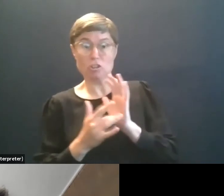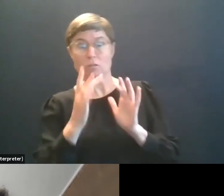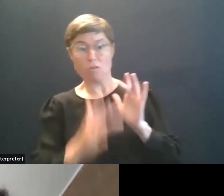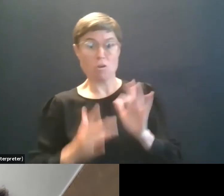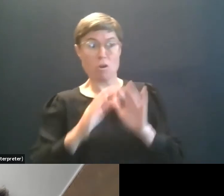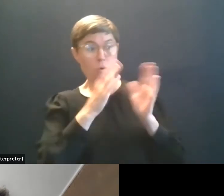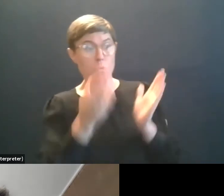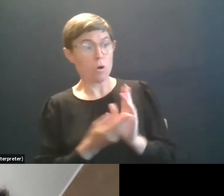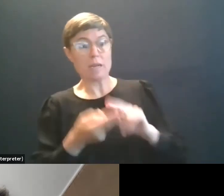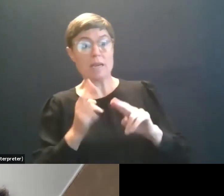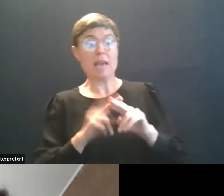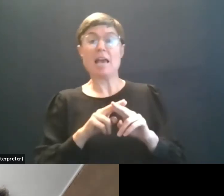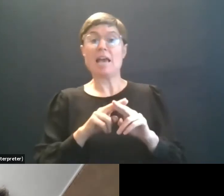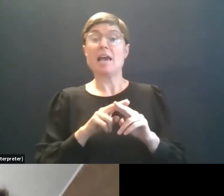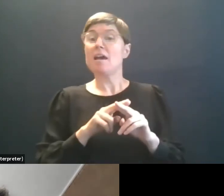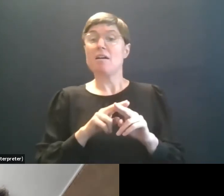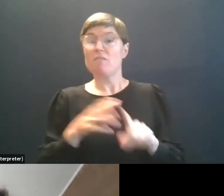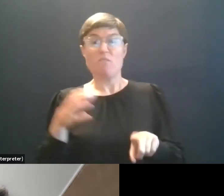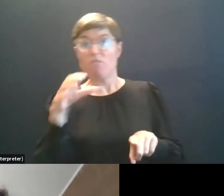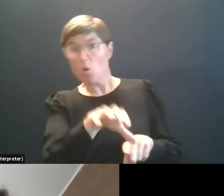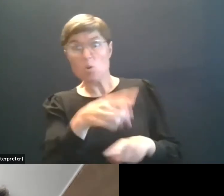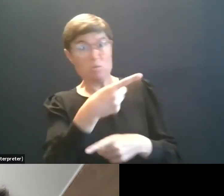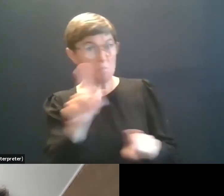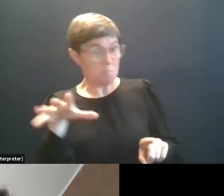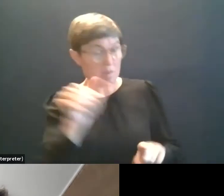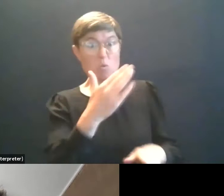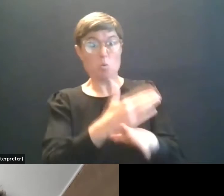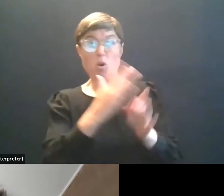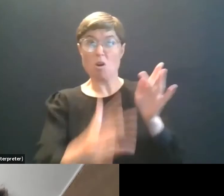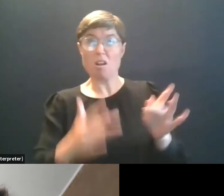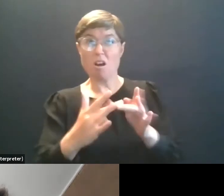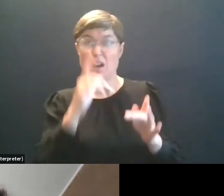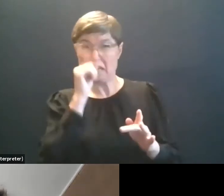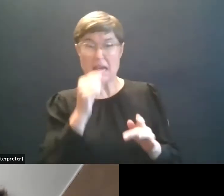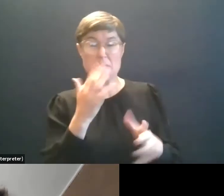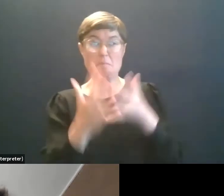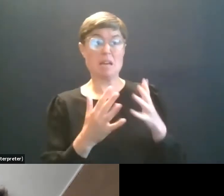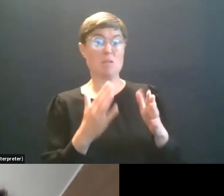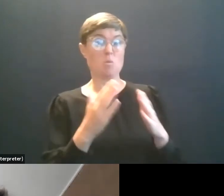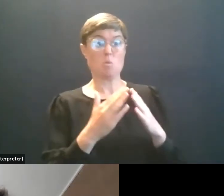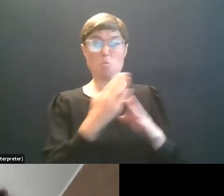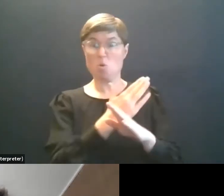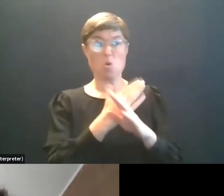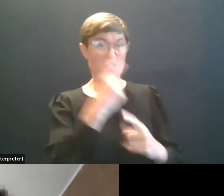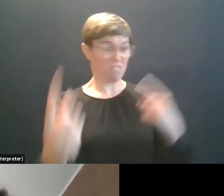in the work context, end up being disempowering and isolating. Whether we get that positive